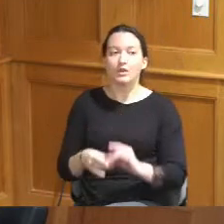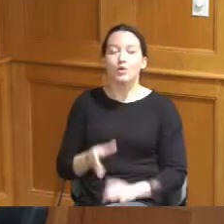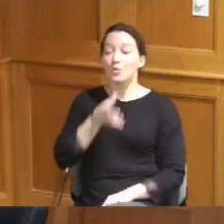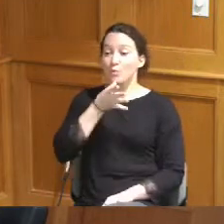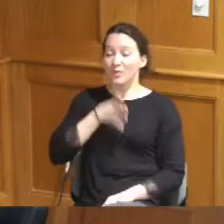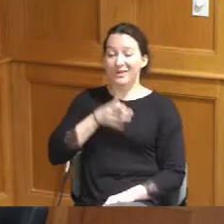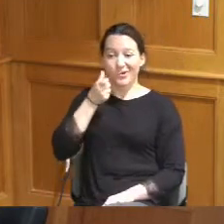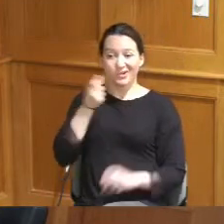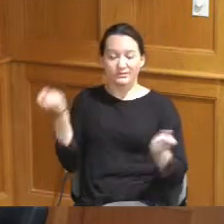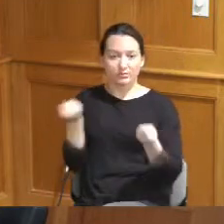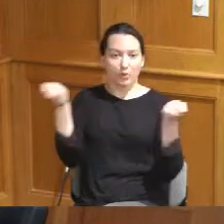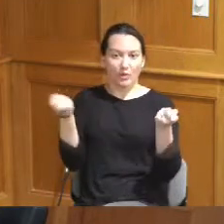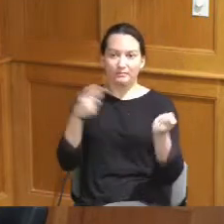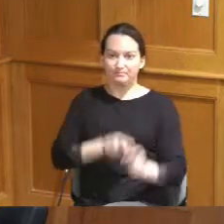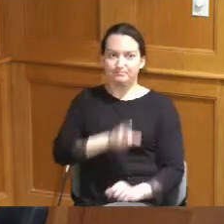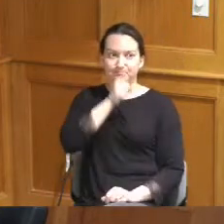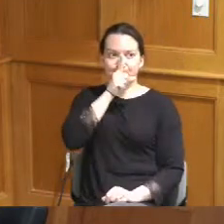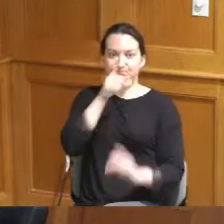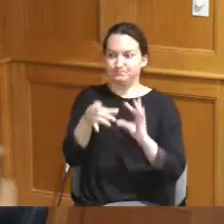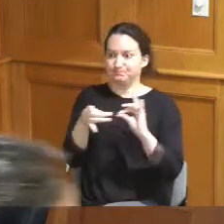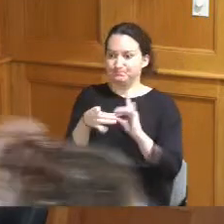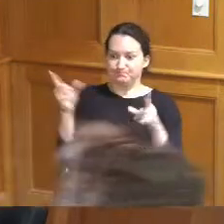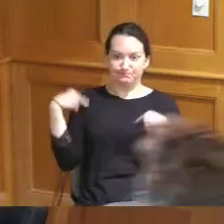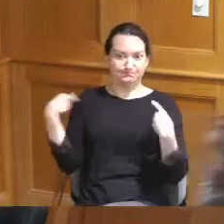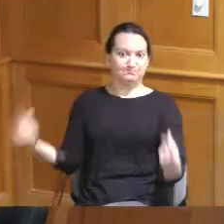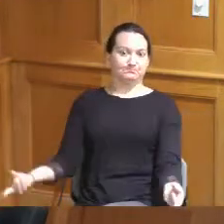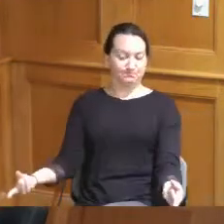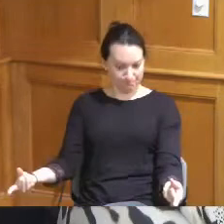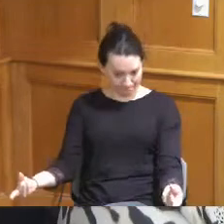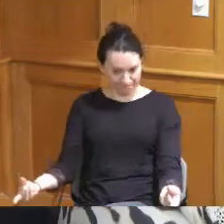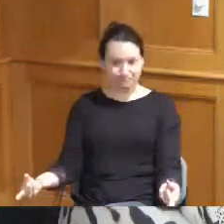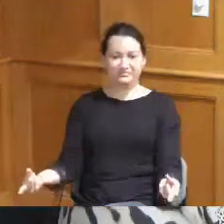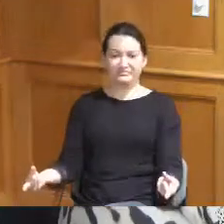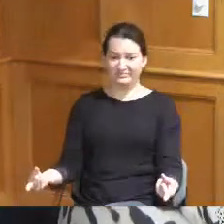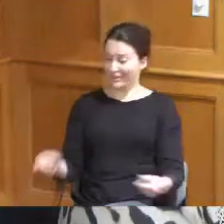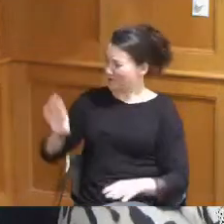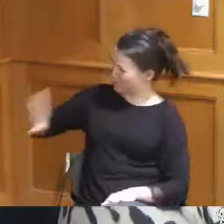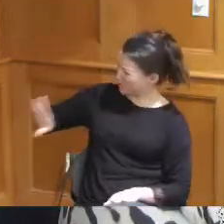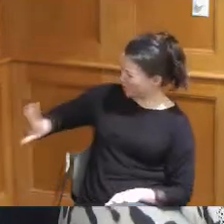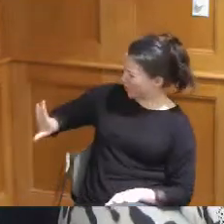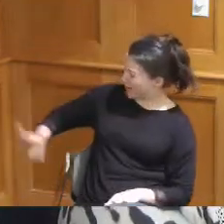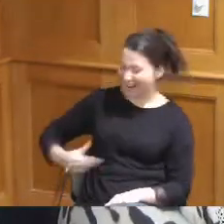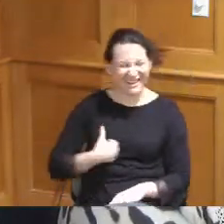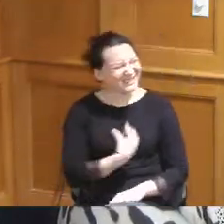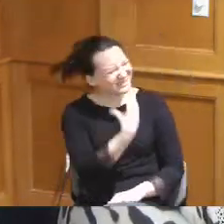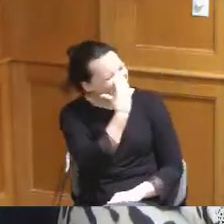haven't had a chance to say anything about that so that's your thing I know I know so